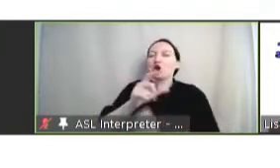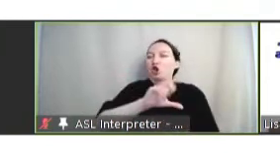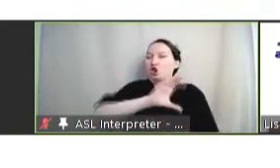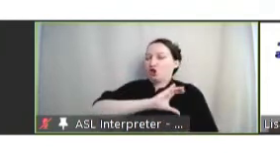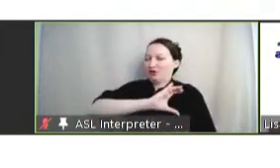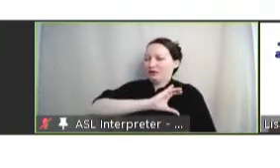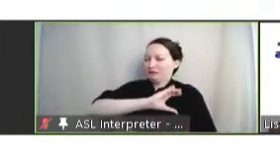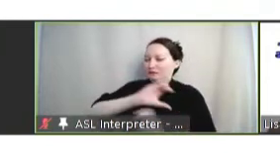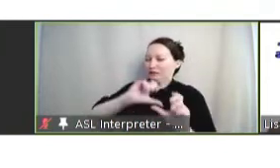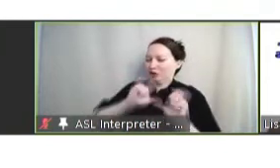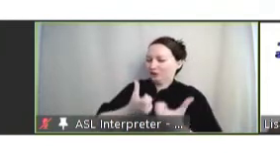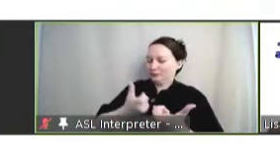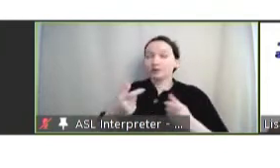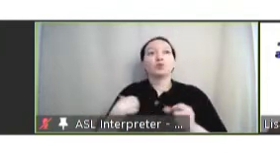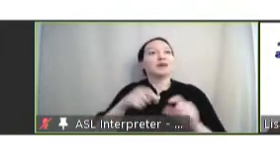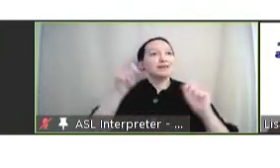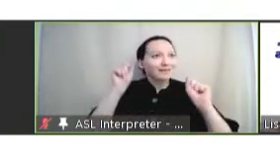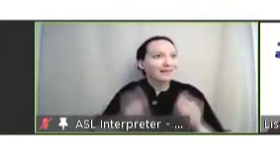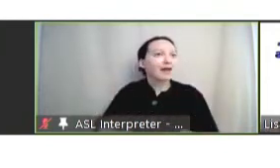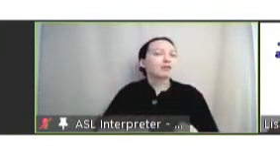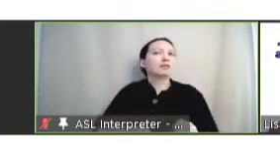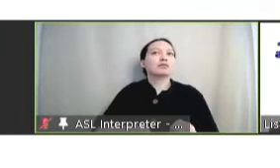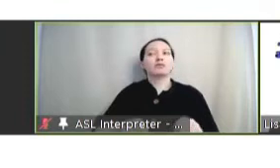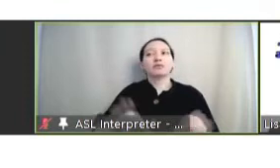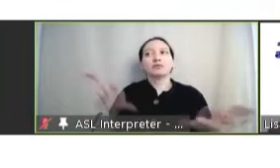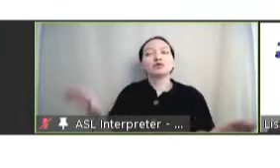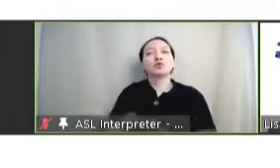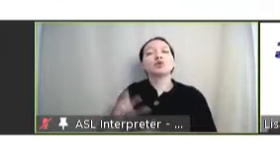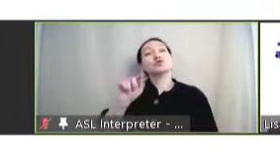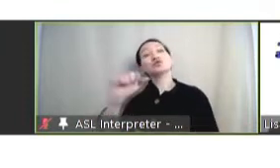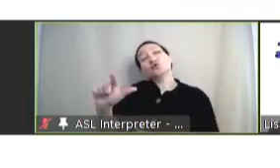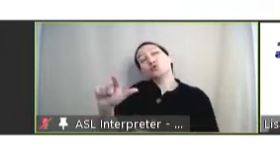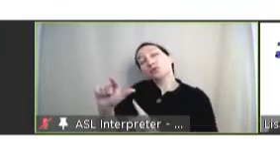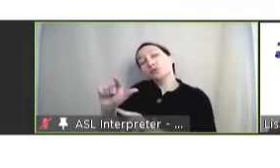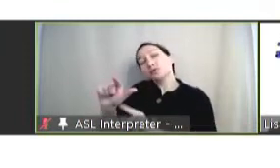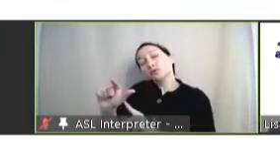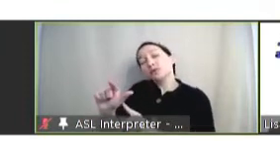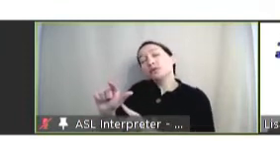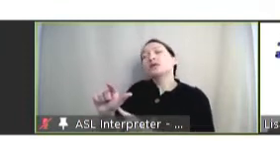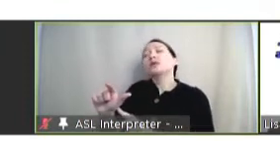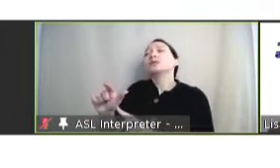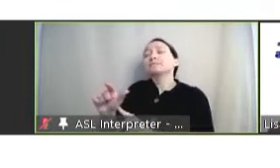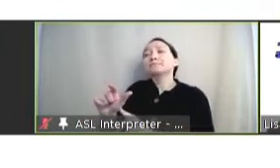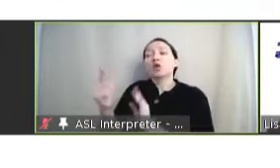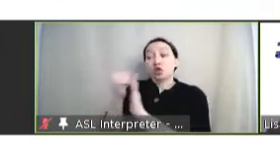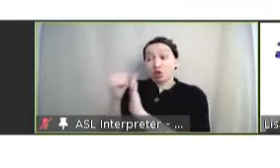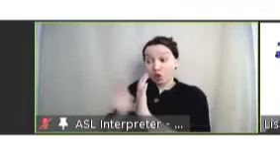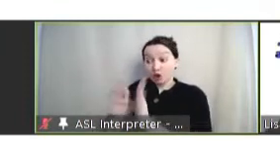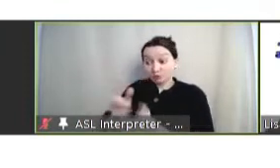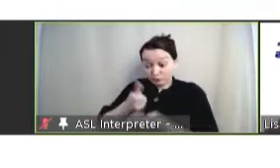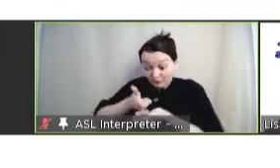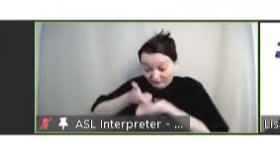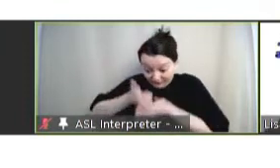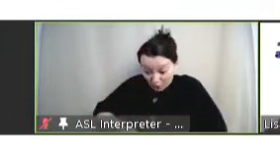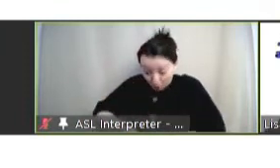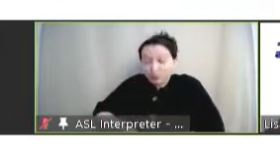the way that we're able to exercise our tool and make sure that the law is served as we enforce,